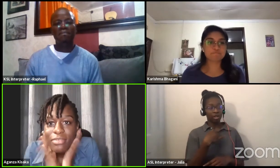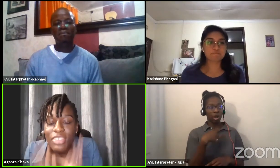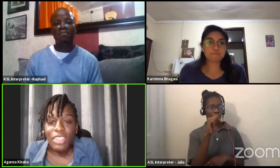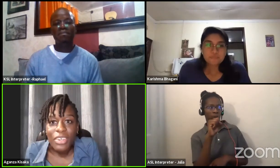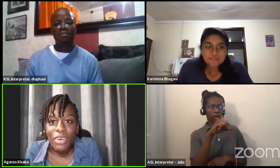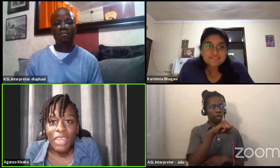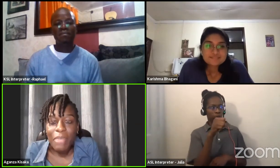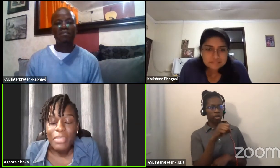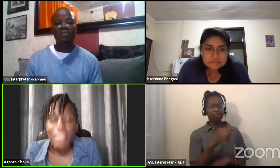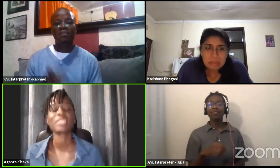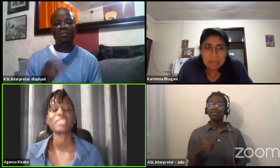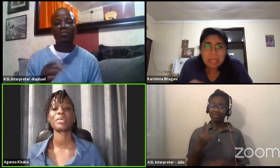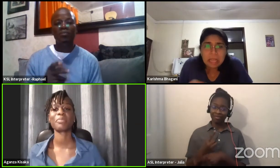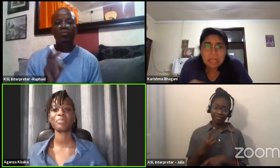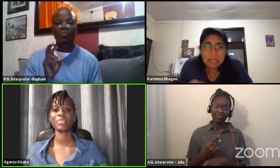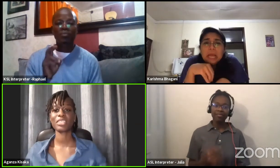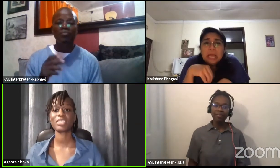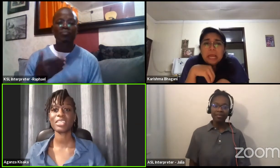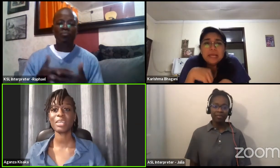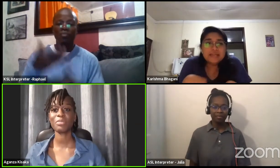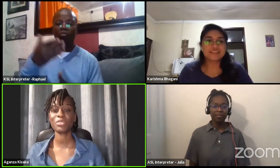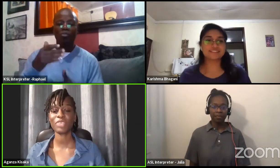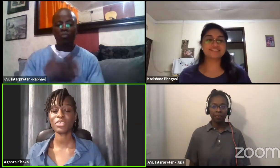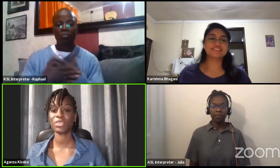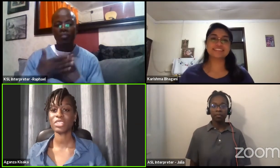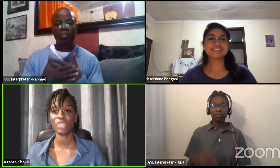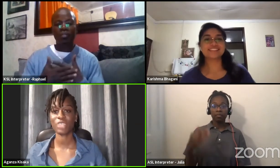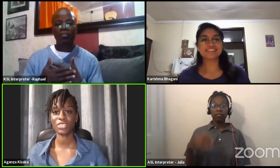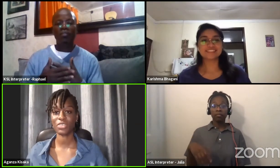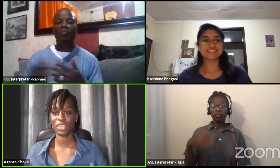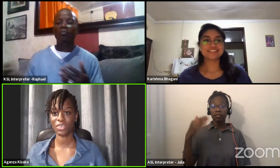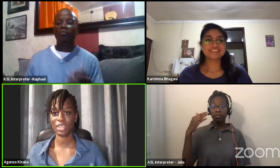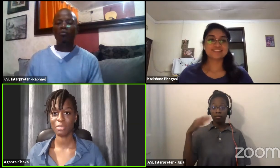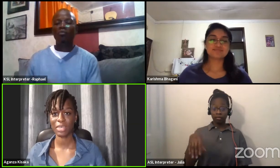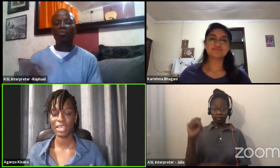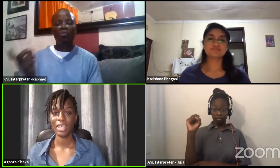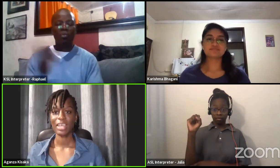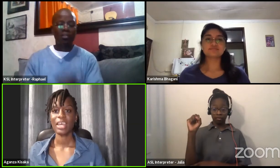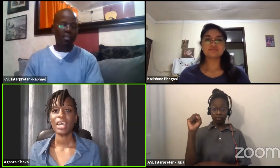So doing all that business. So sit up straight or as straight as you think you can be,